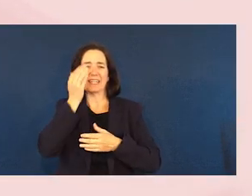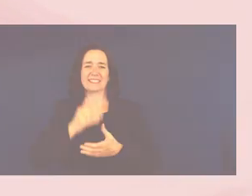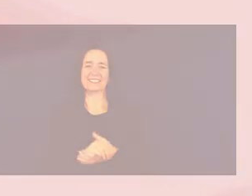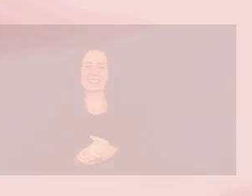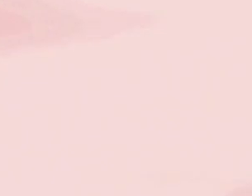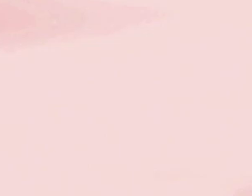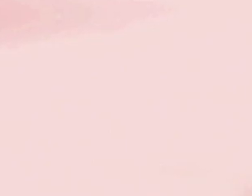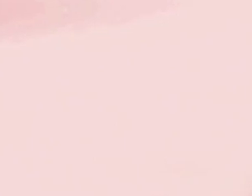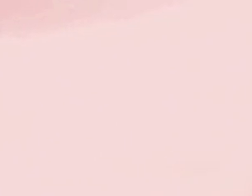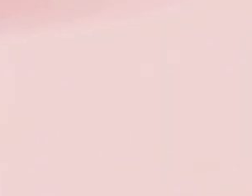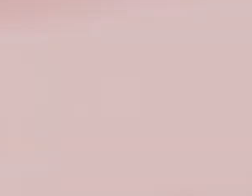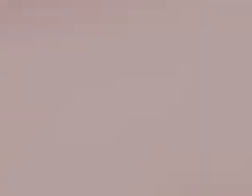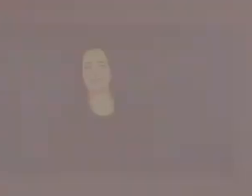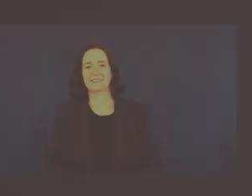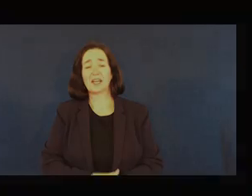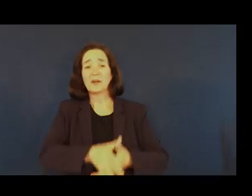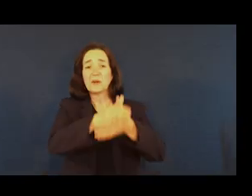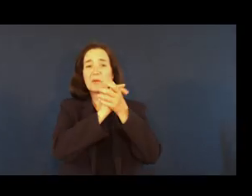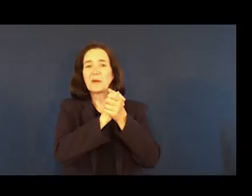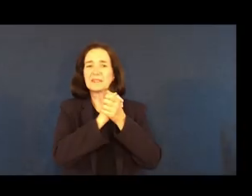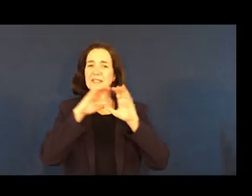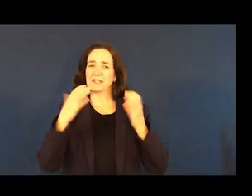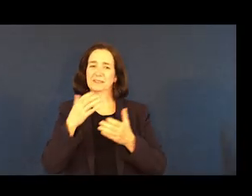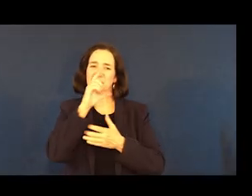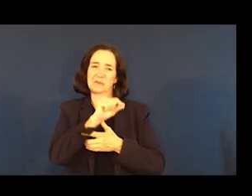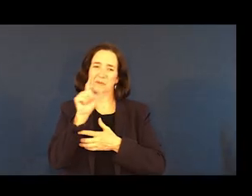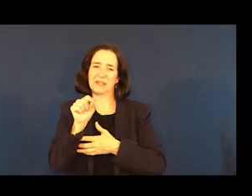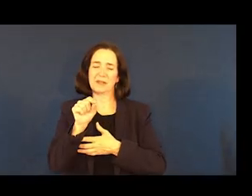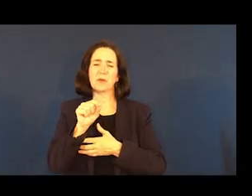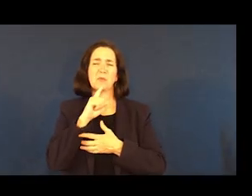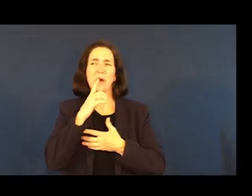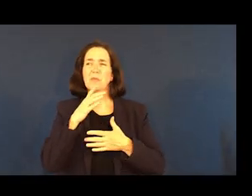Congratulations, Class of 2020. It's been a privilege getting to know you over these past four years.